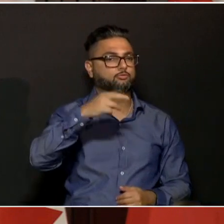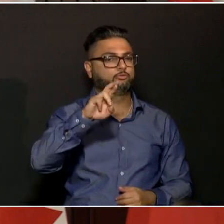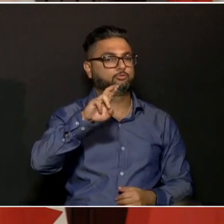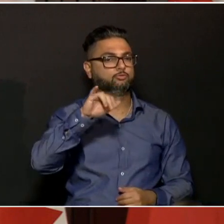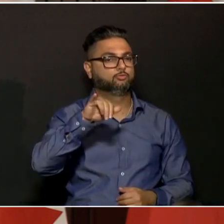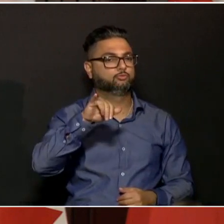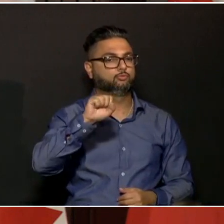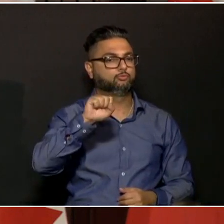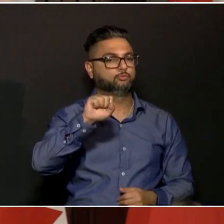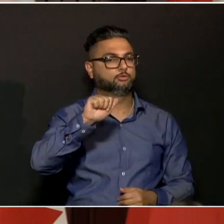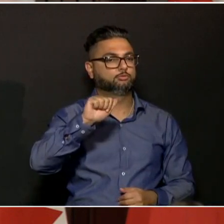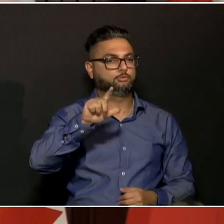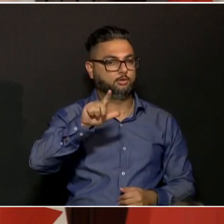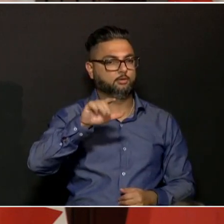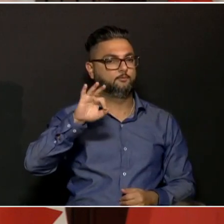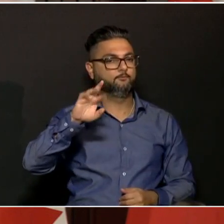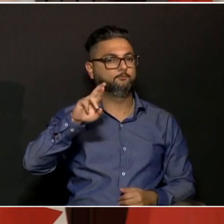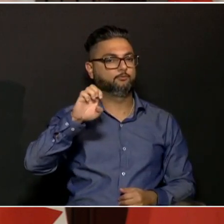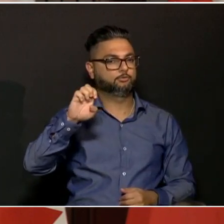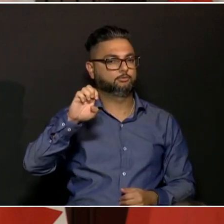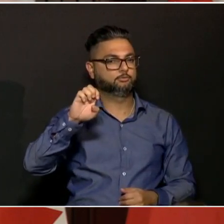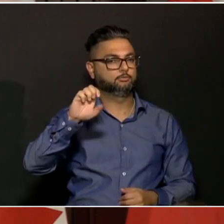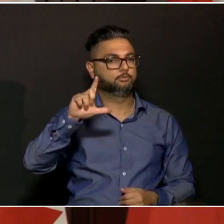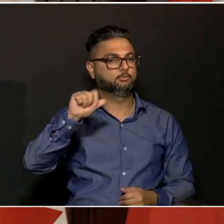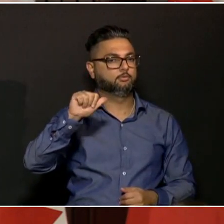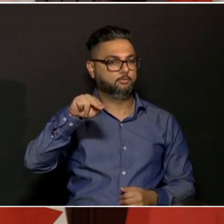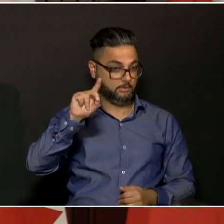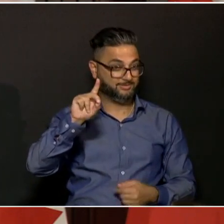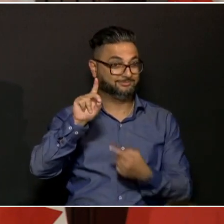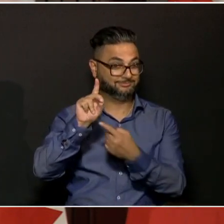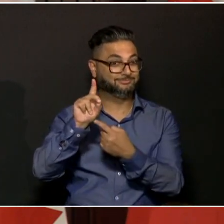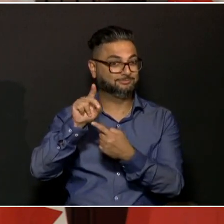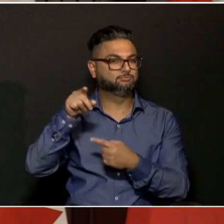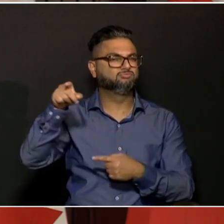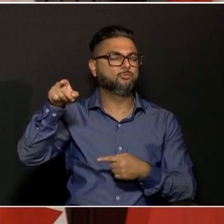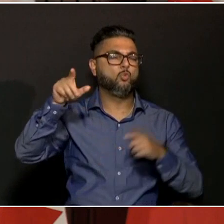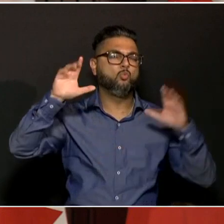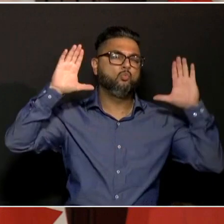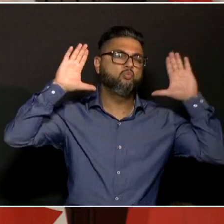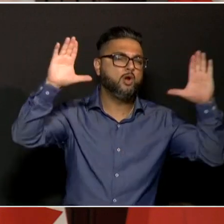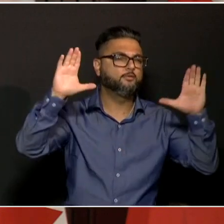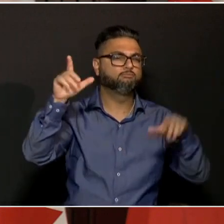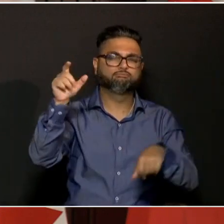has been a great partner and I appreciate everything she is doing along with Prime Minister